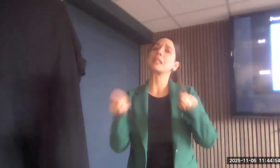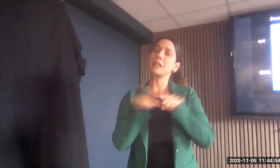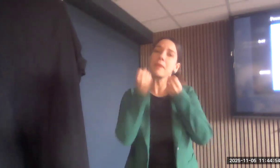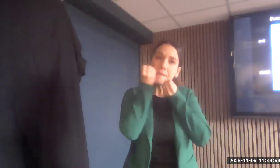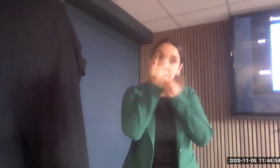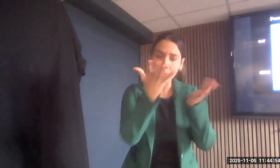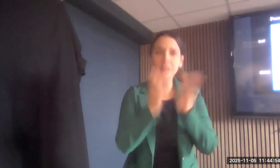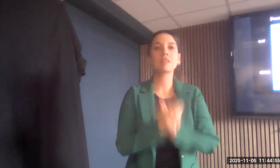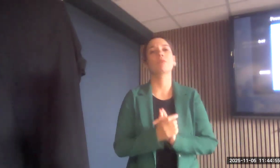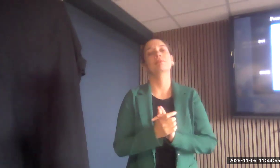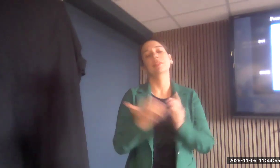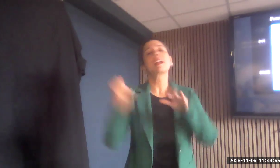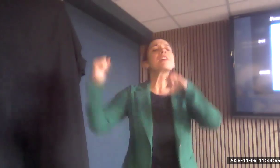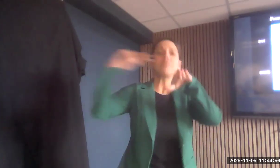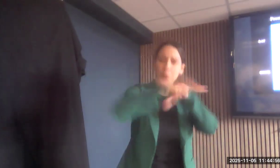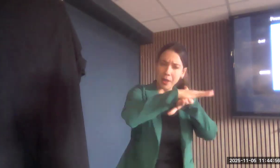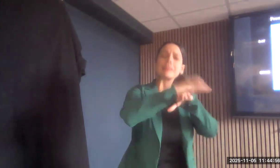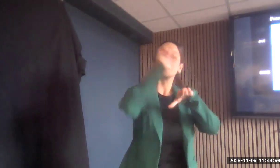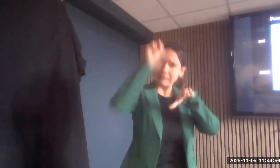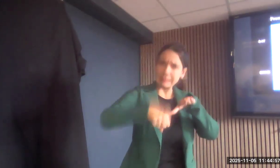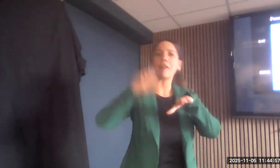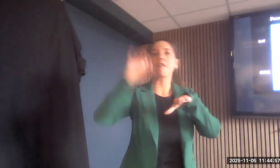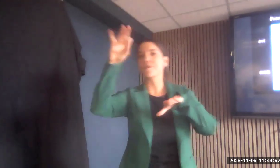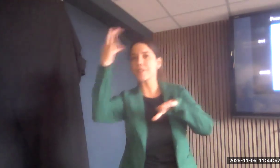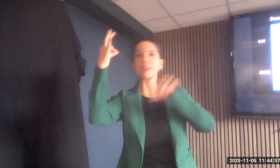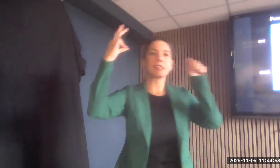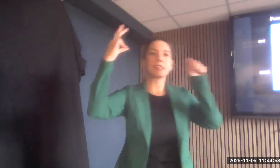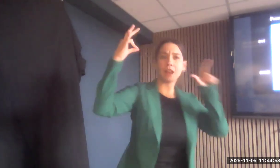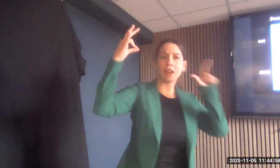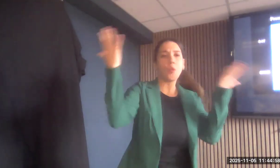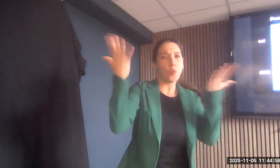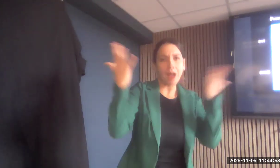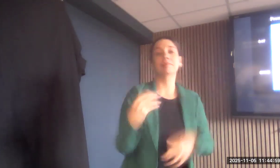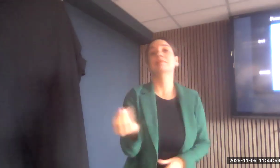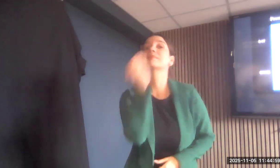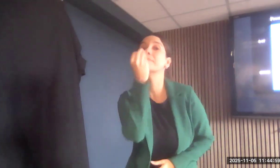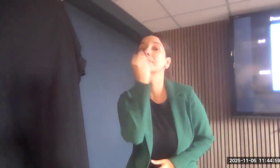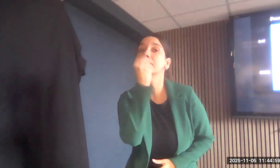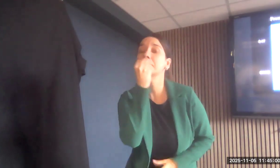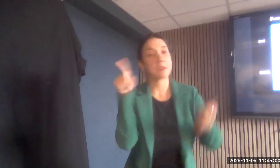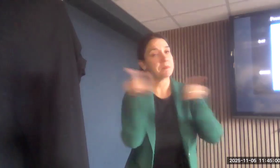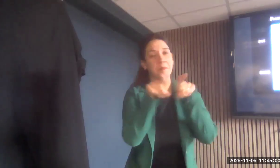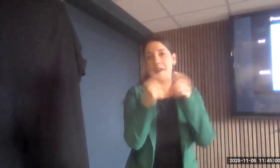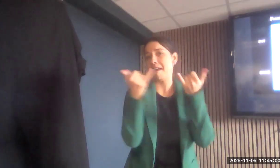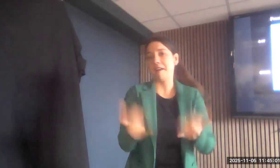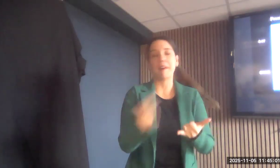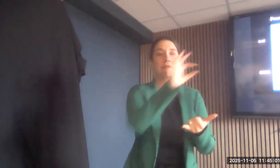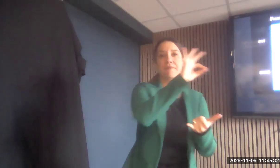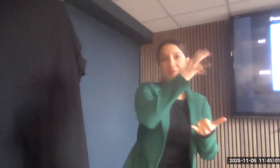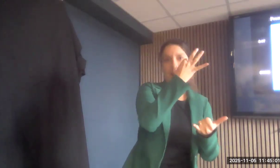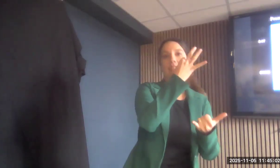independently, but maybe with some influence there? So, yes, we know there is some influence between from Libras.